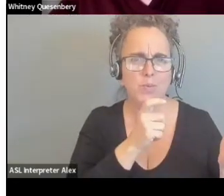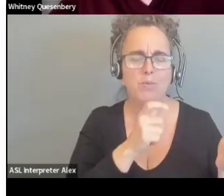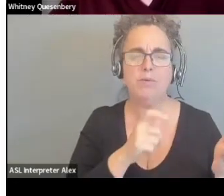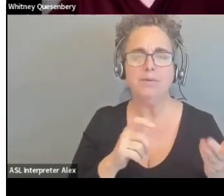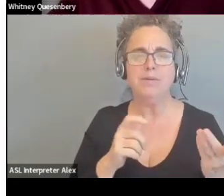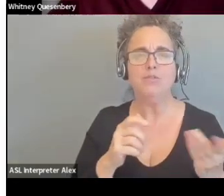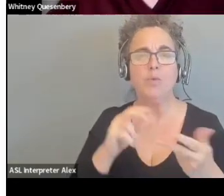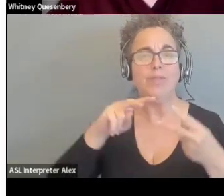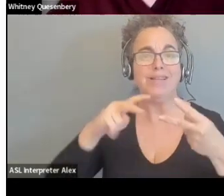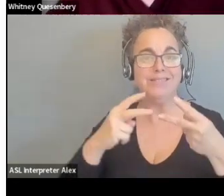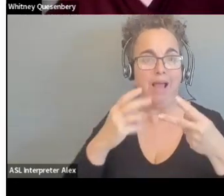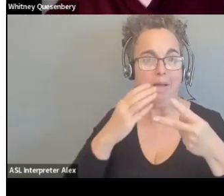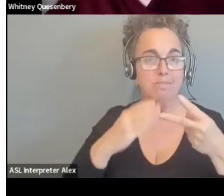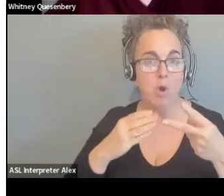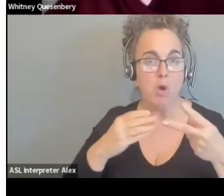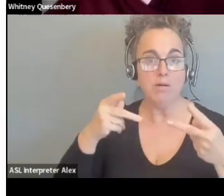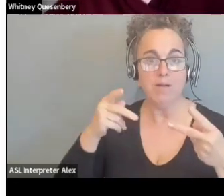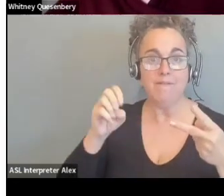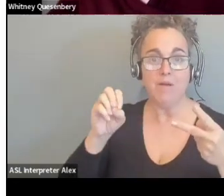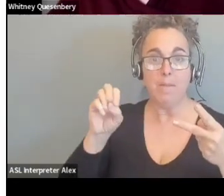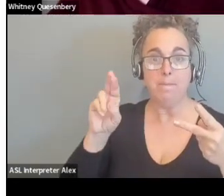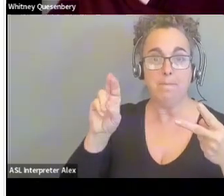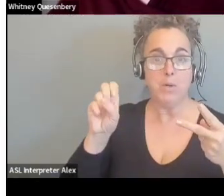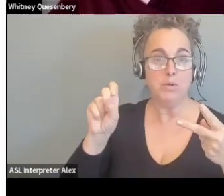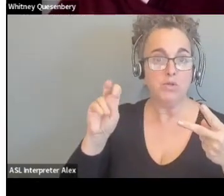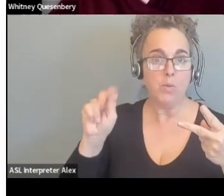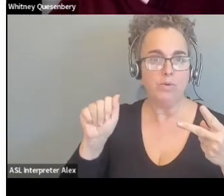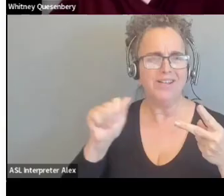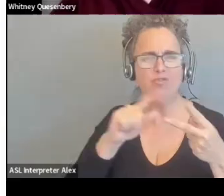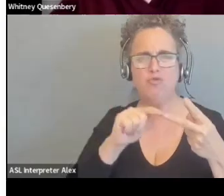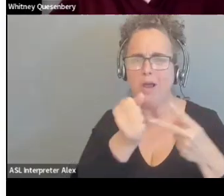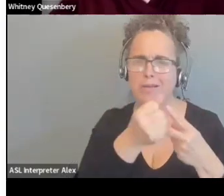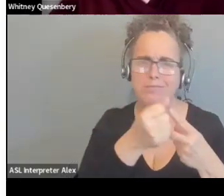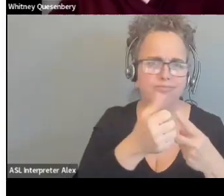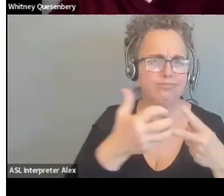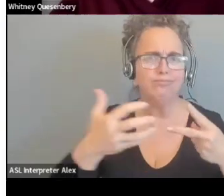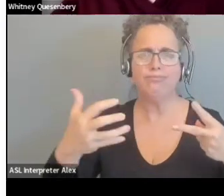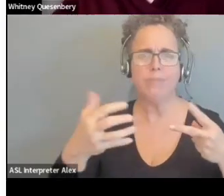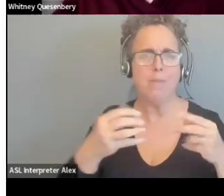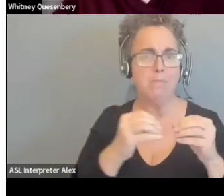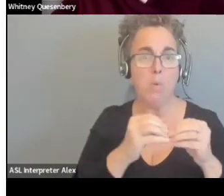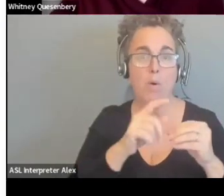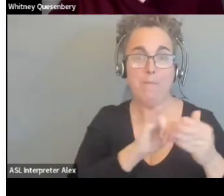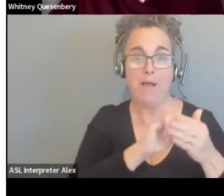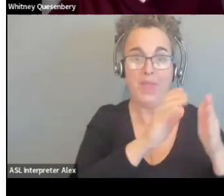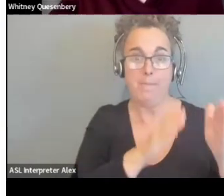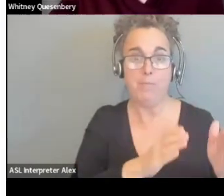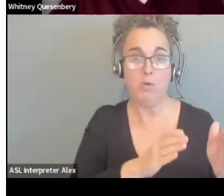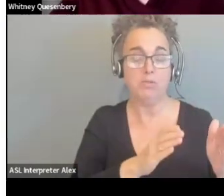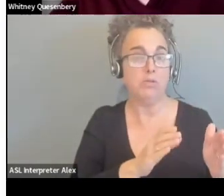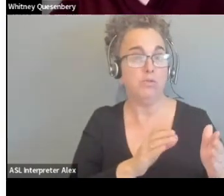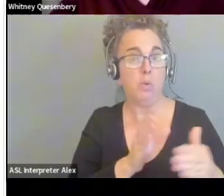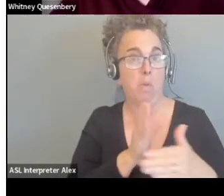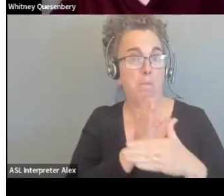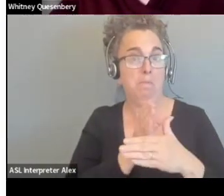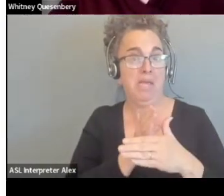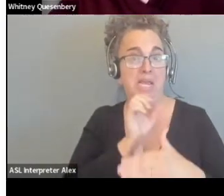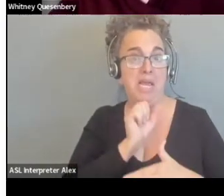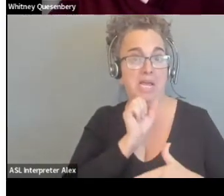of the, the, the, the person, as I said, we gave them an age. So Leah's our mid, mid-age person at 35,